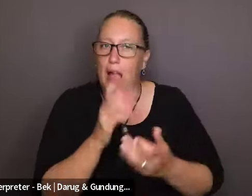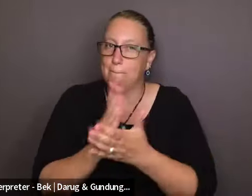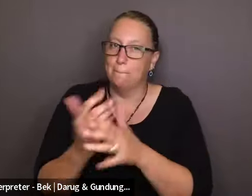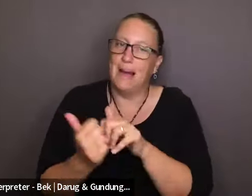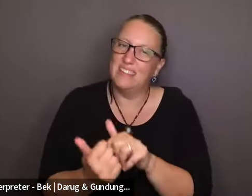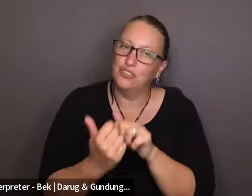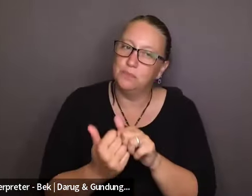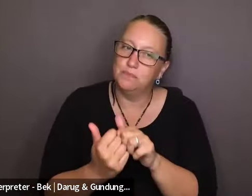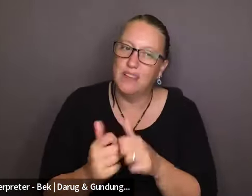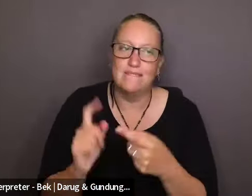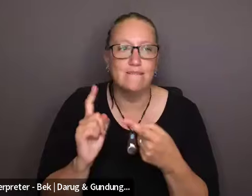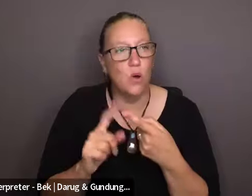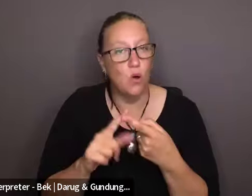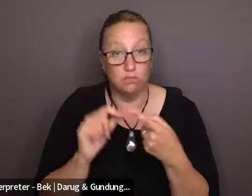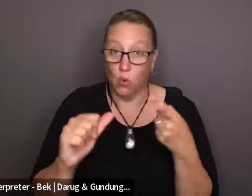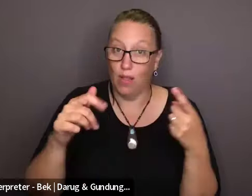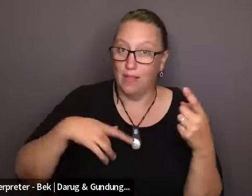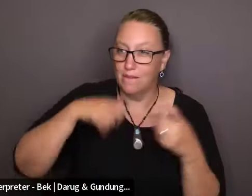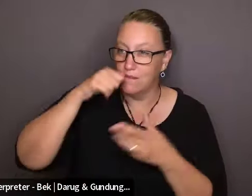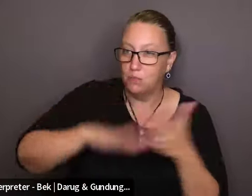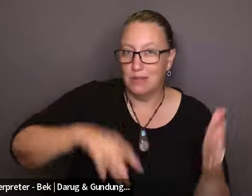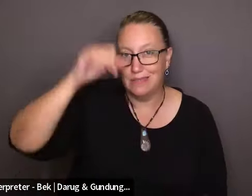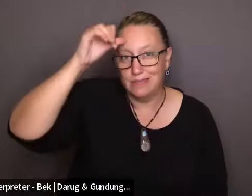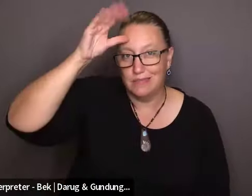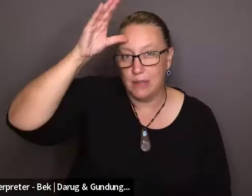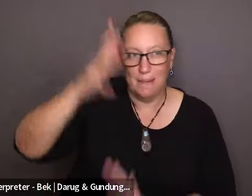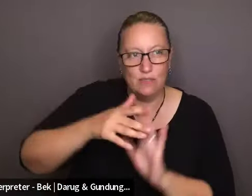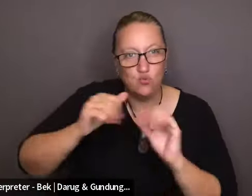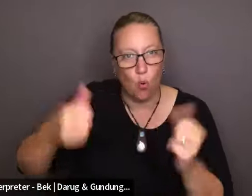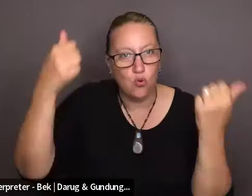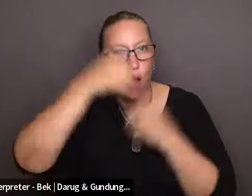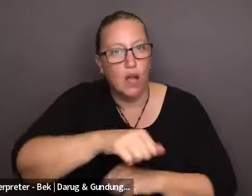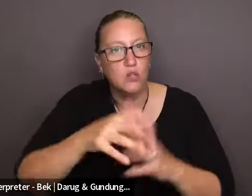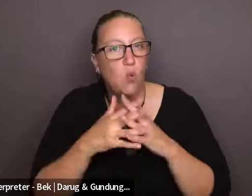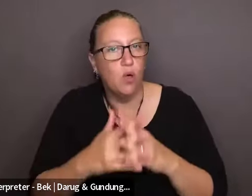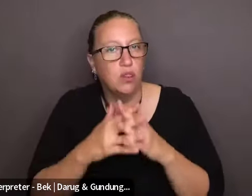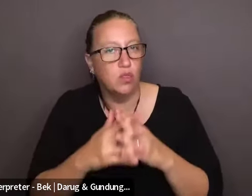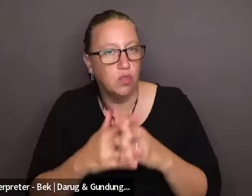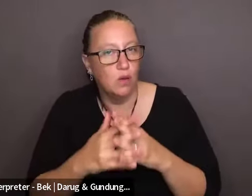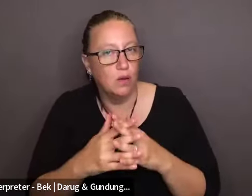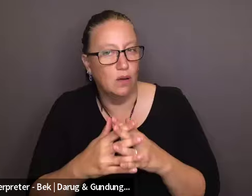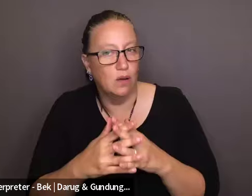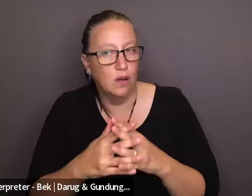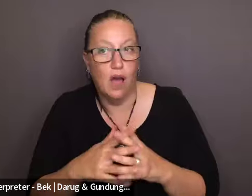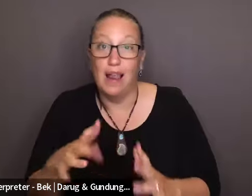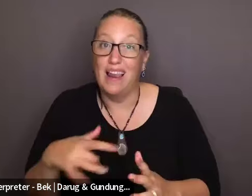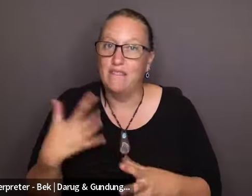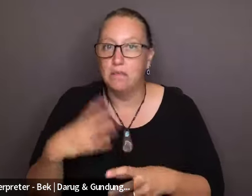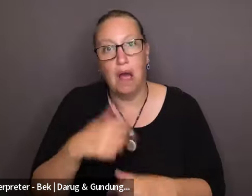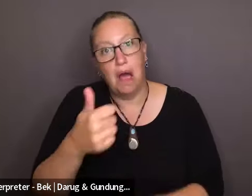co-design moves beyond consultation and becomes genuine partnership. First it elevates lived experience as